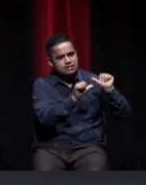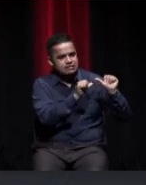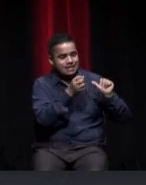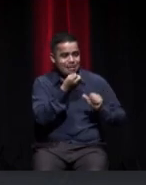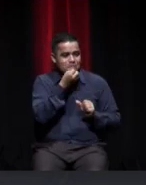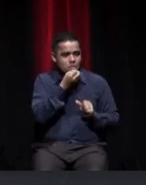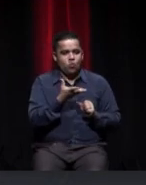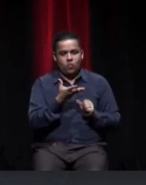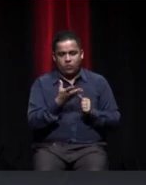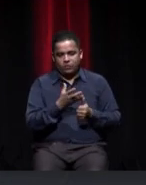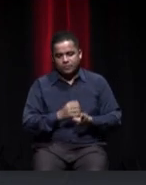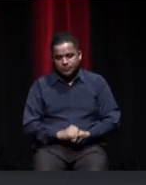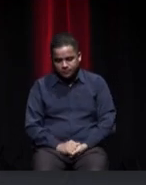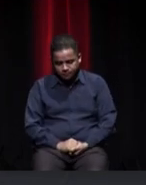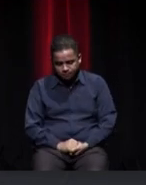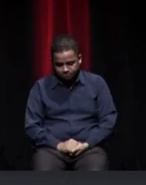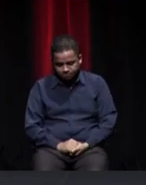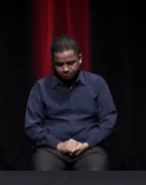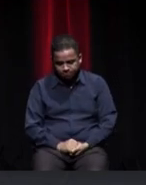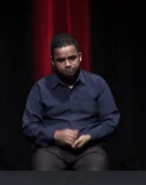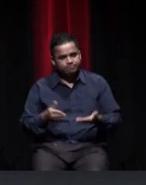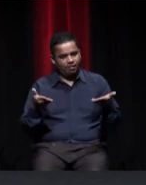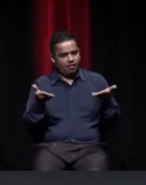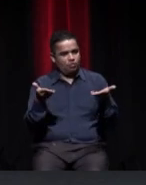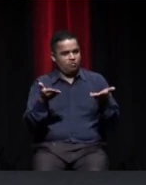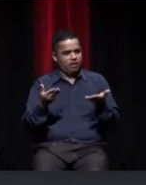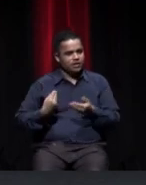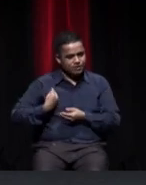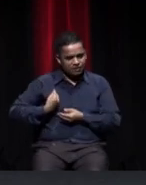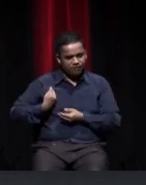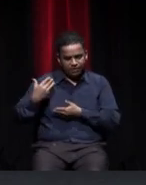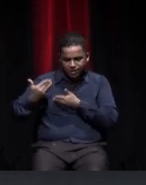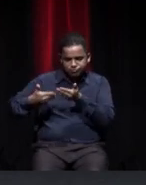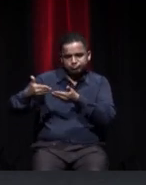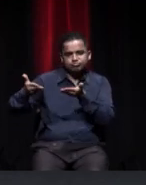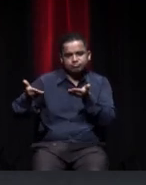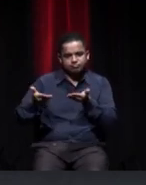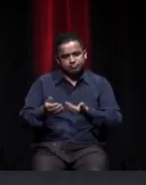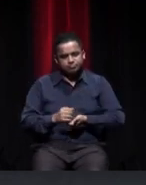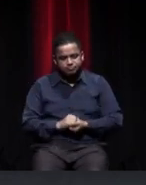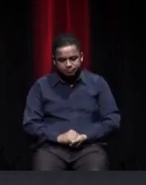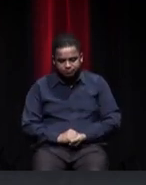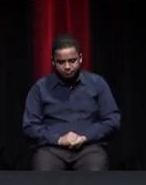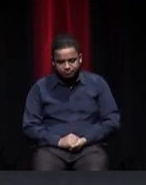in our everyday life got many allies.